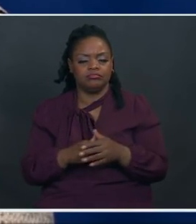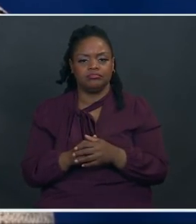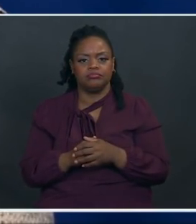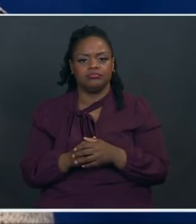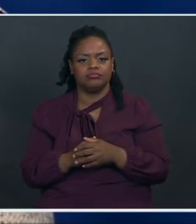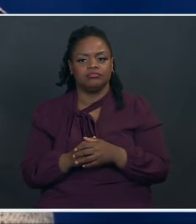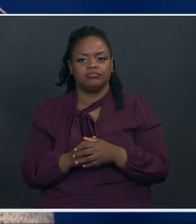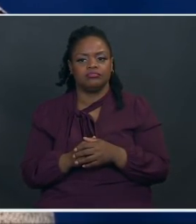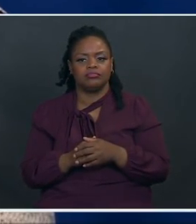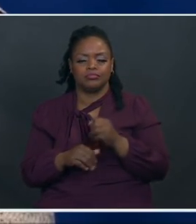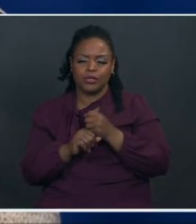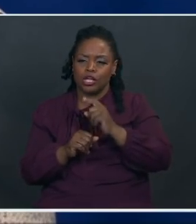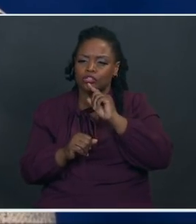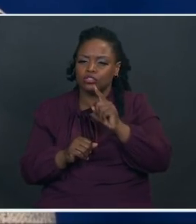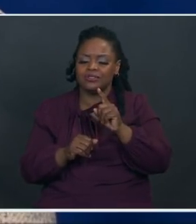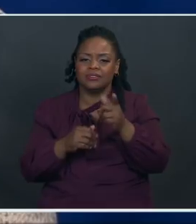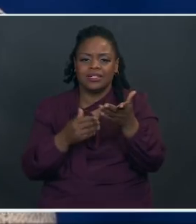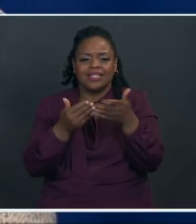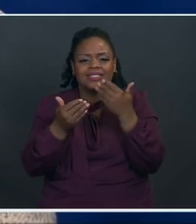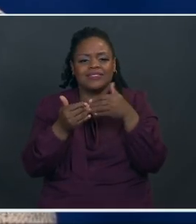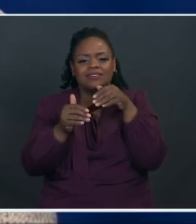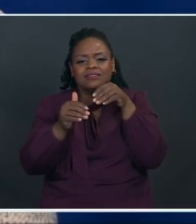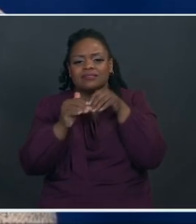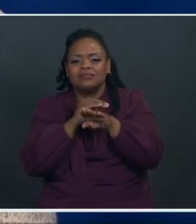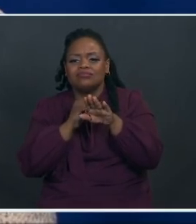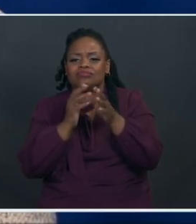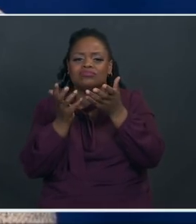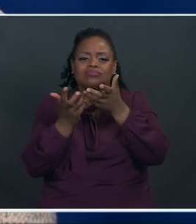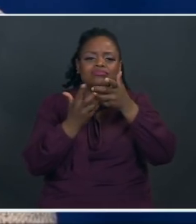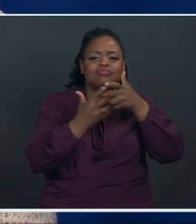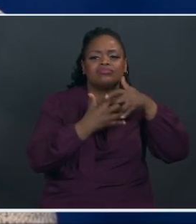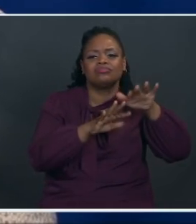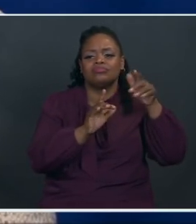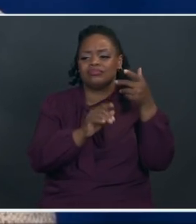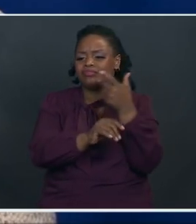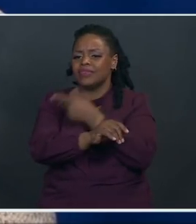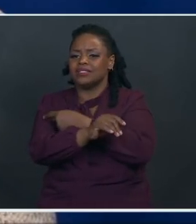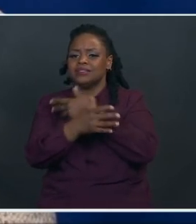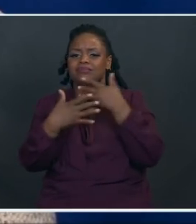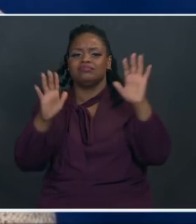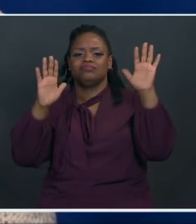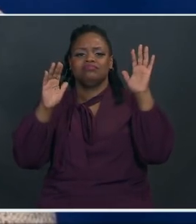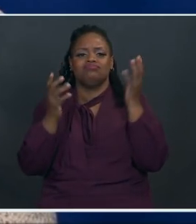and accessible to get to vaccination sites, by increasing the clinical and community-based workforce for outreach,